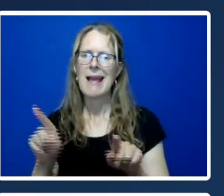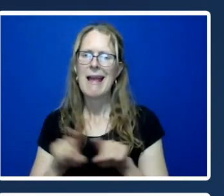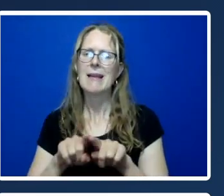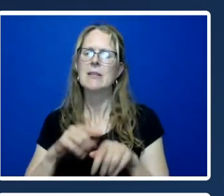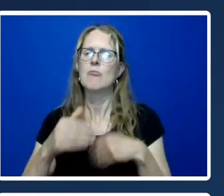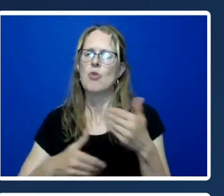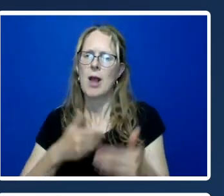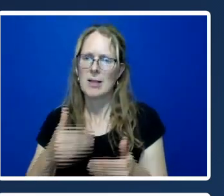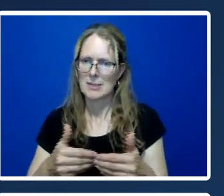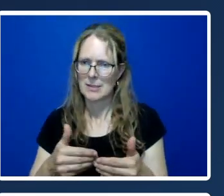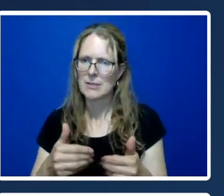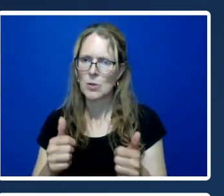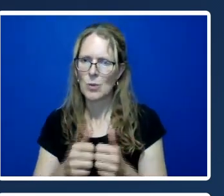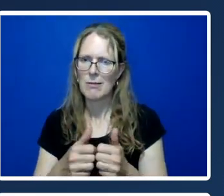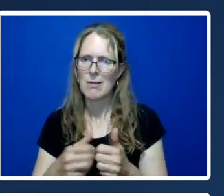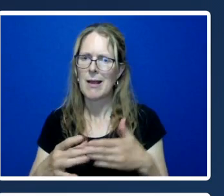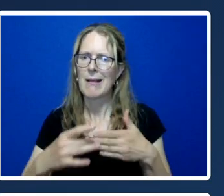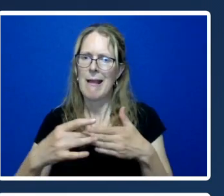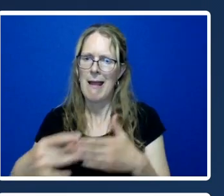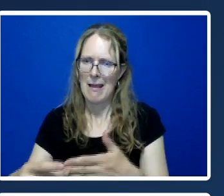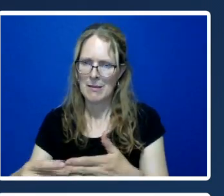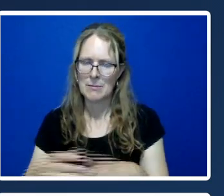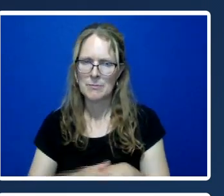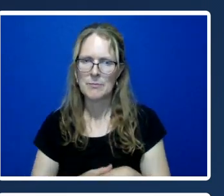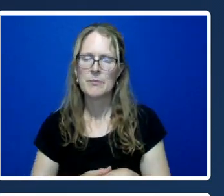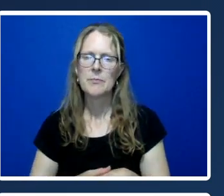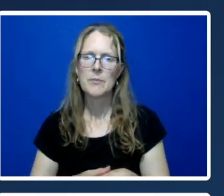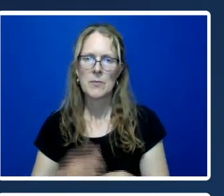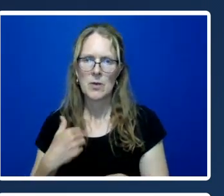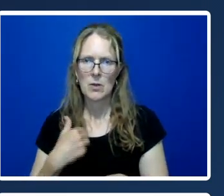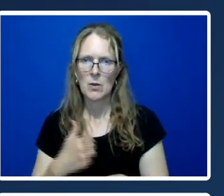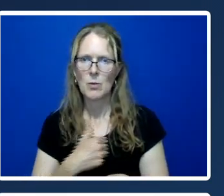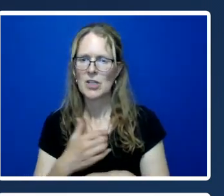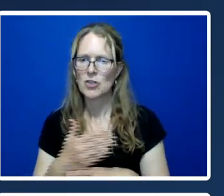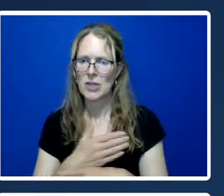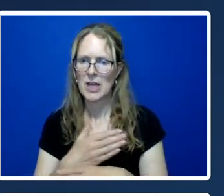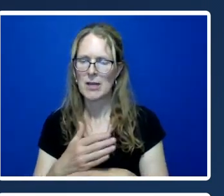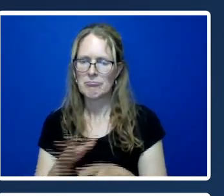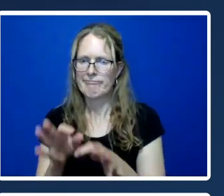mentioned in the beginning, we shared a simplified version of the design process,